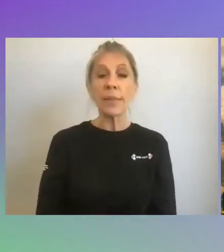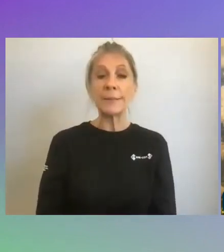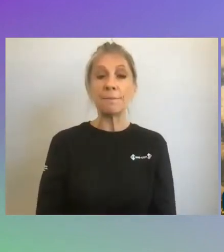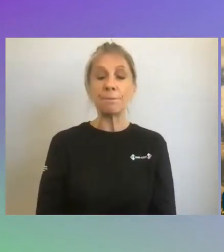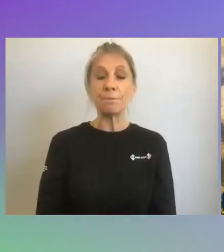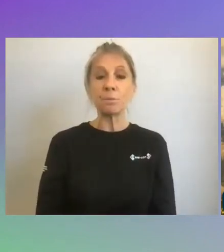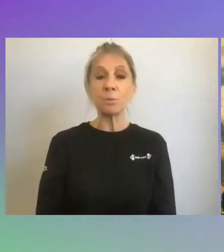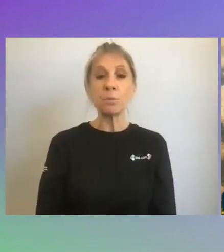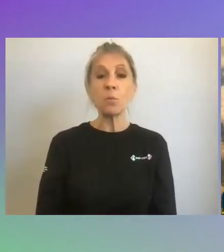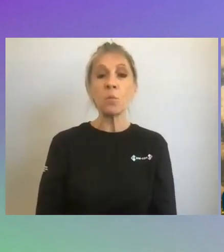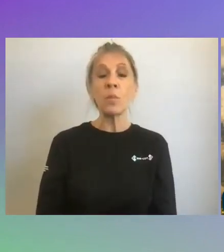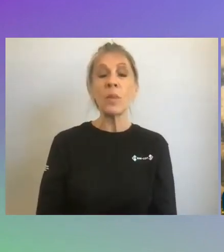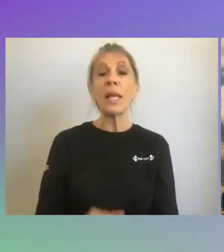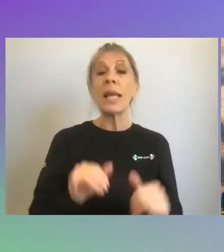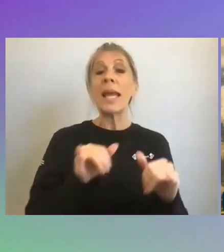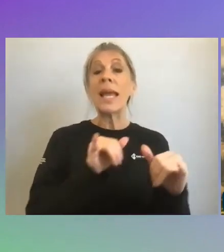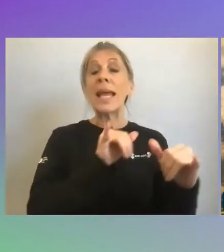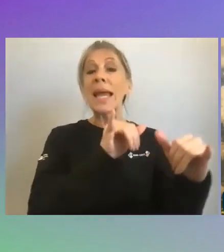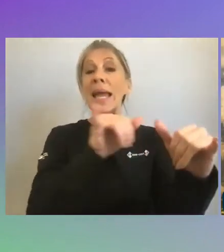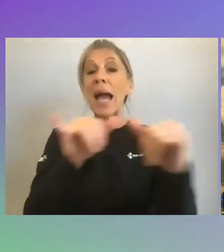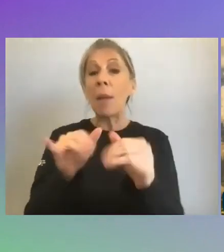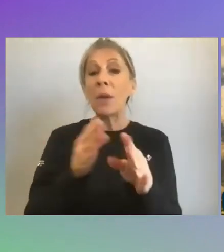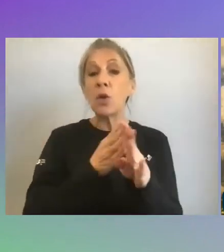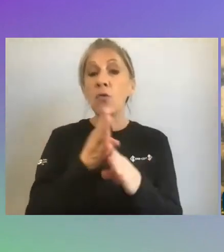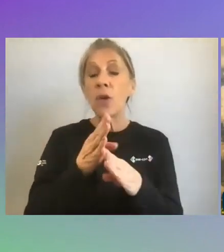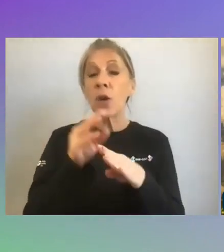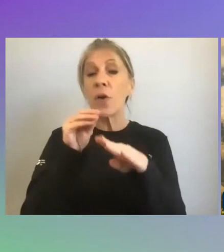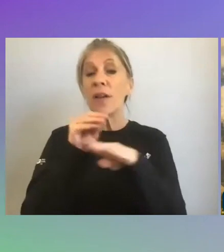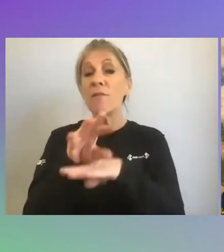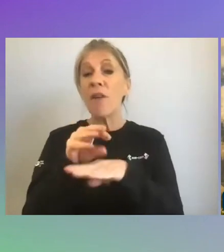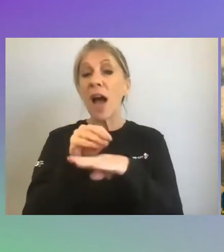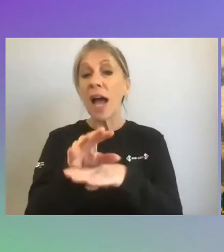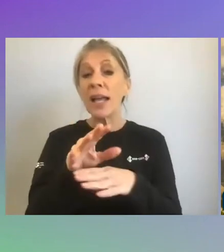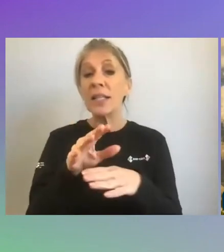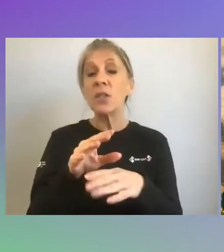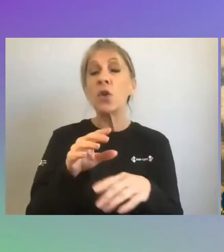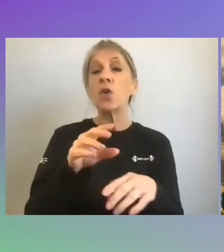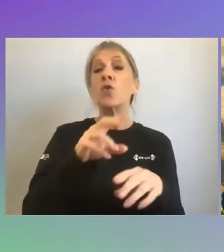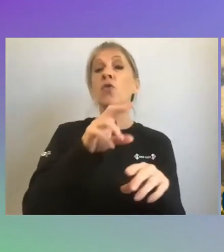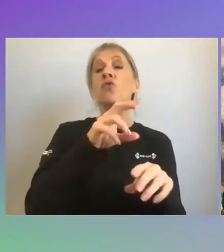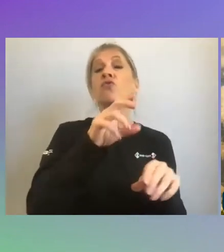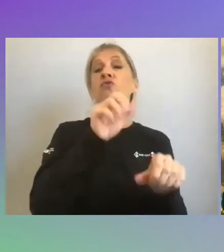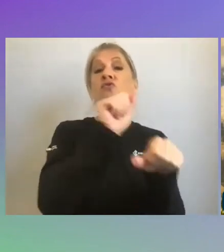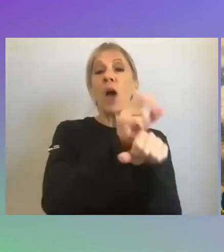common career advice. Uh is to